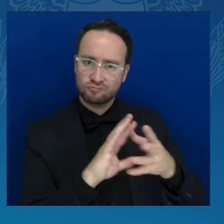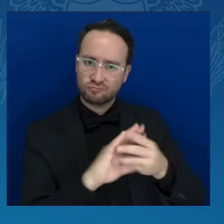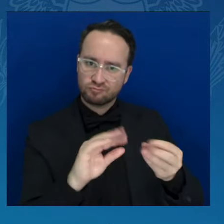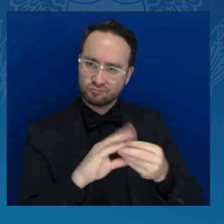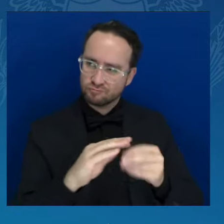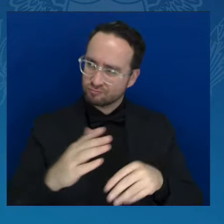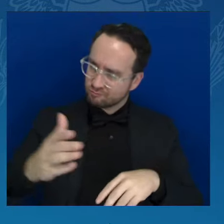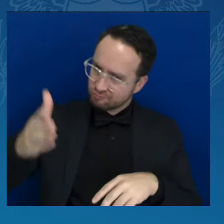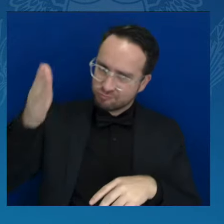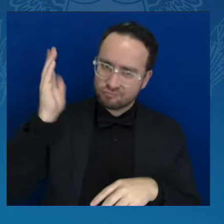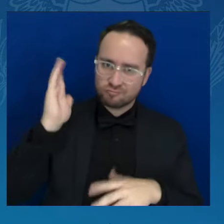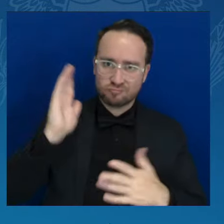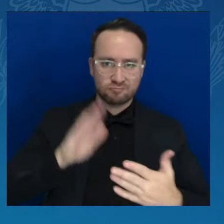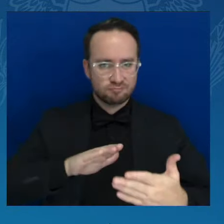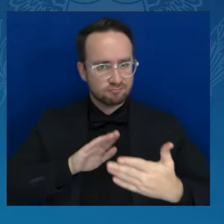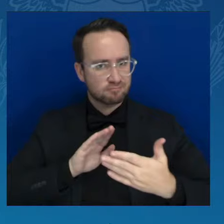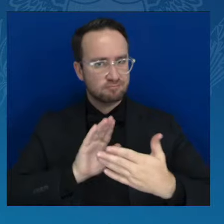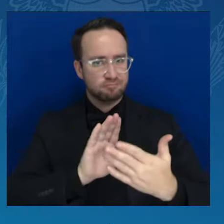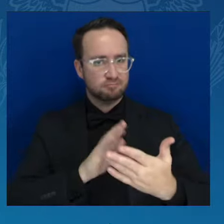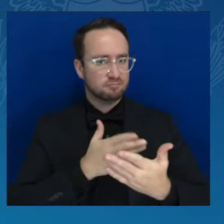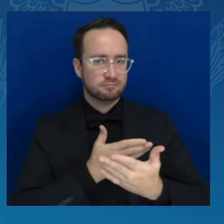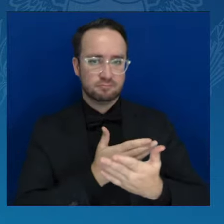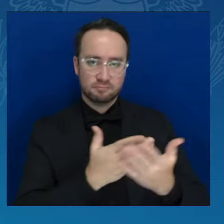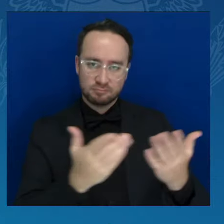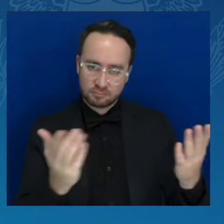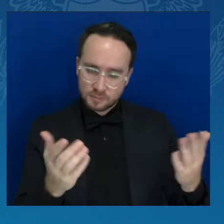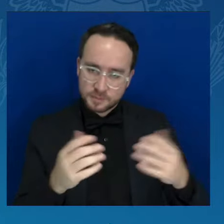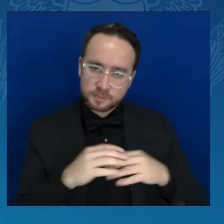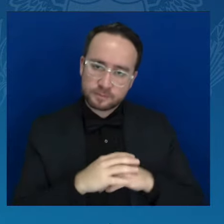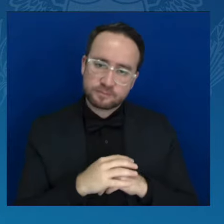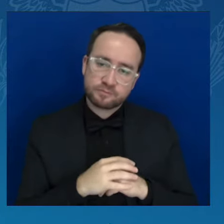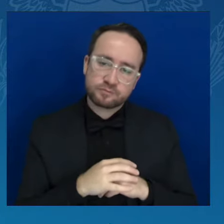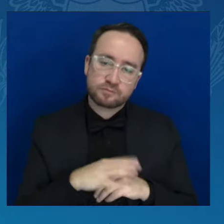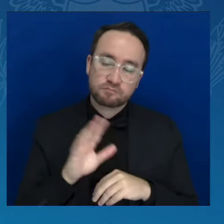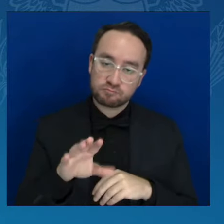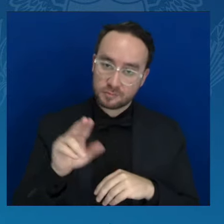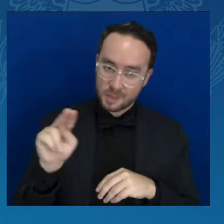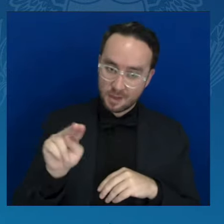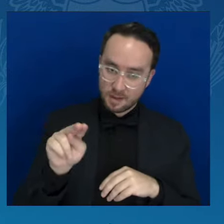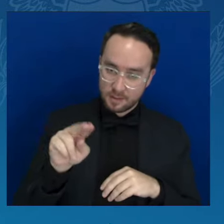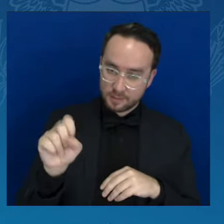I think popularly it might seem to some peculiar that the deputy national climate adviser